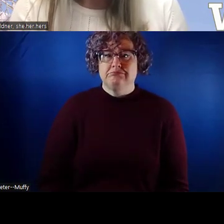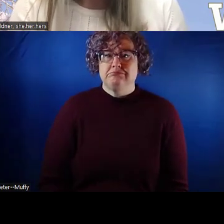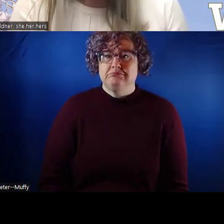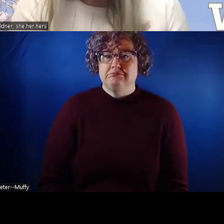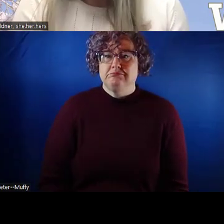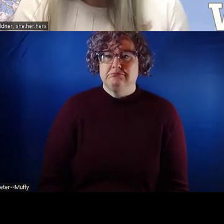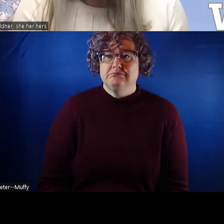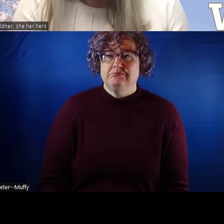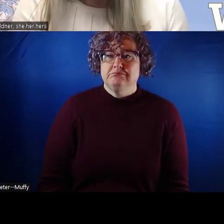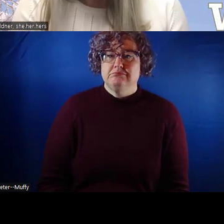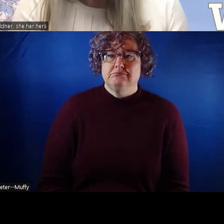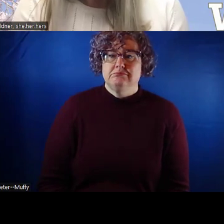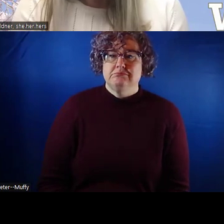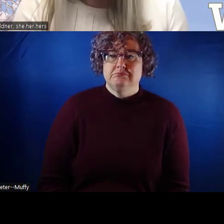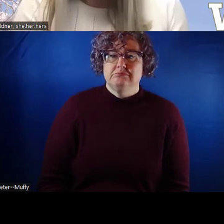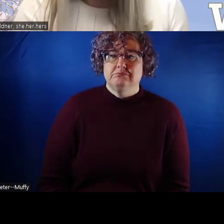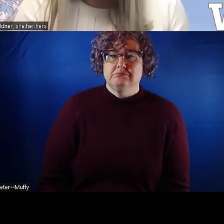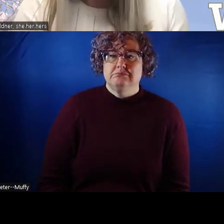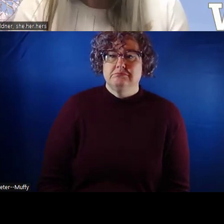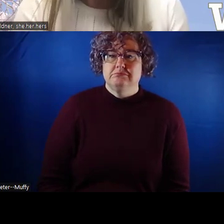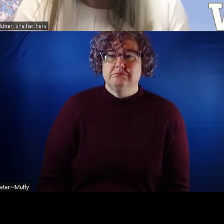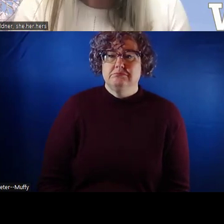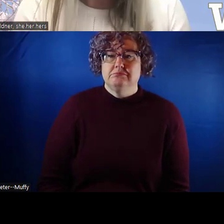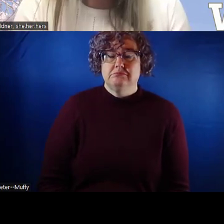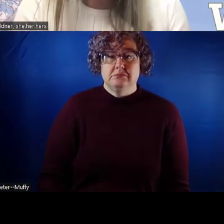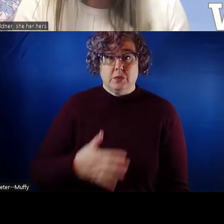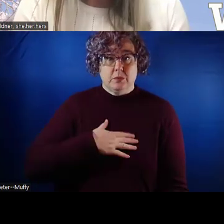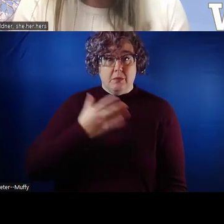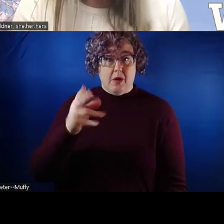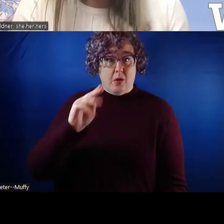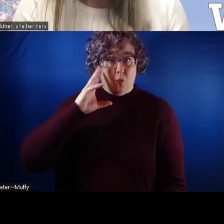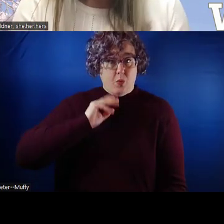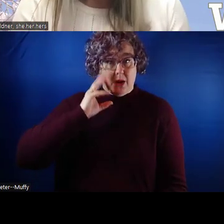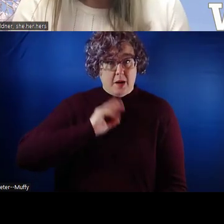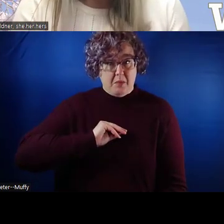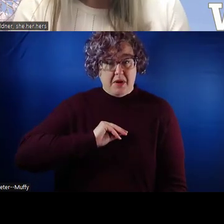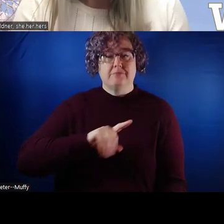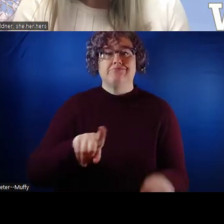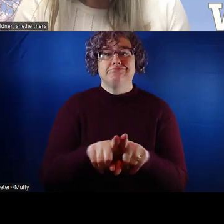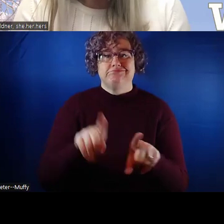And in addition to my own experiences, I am also the parent of